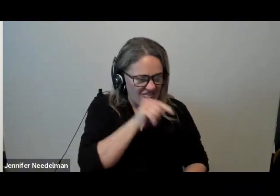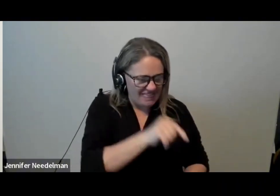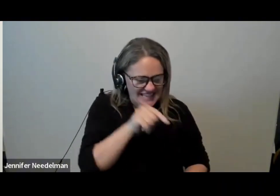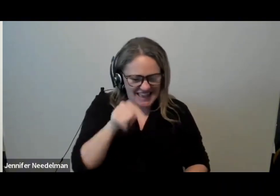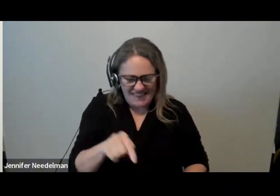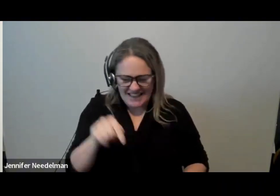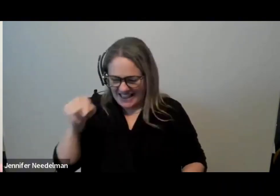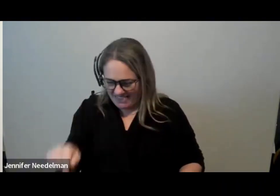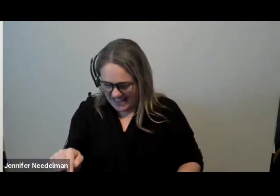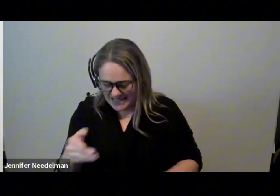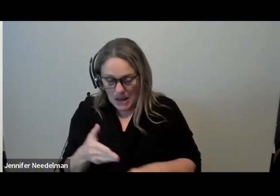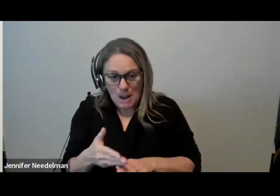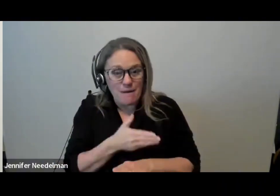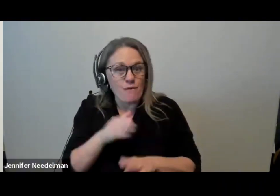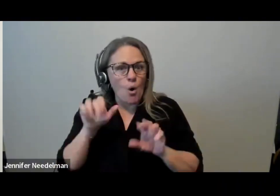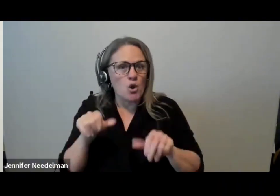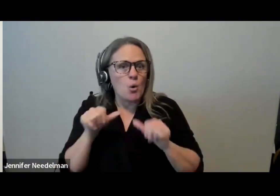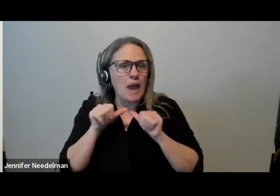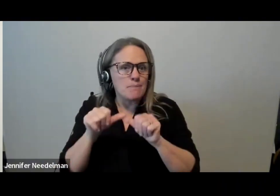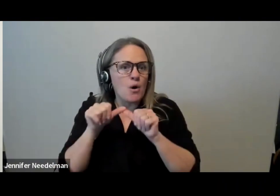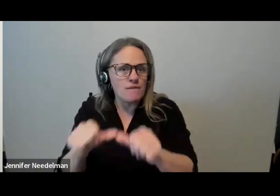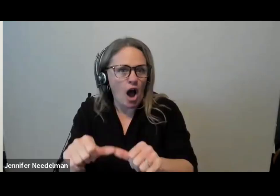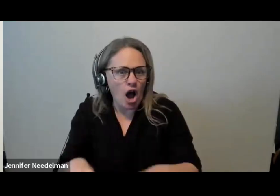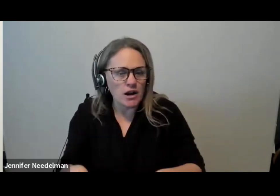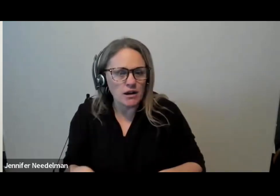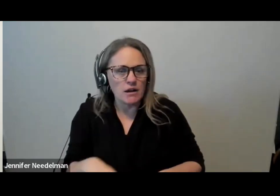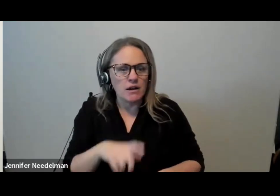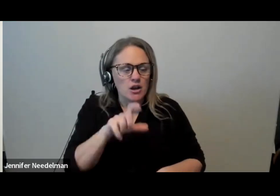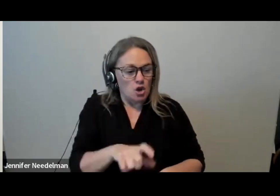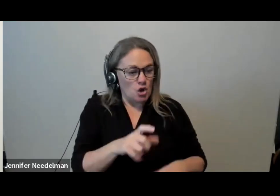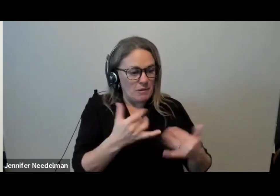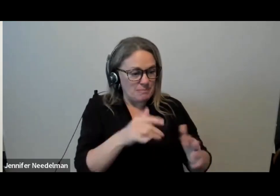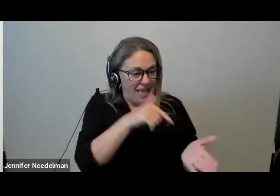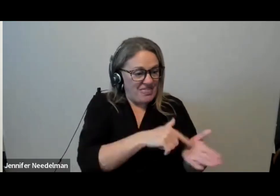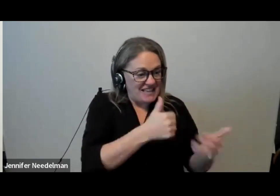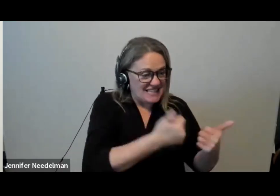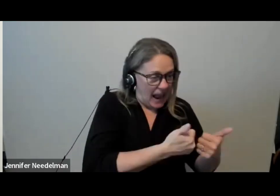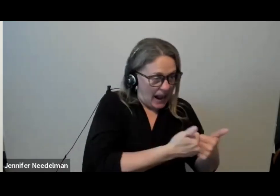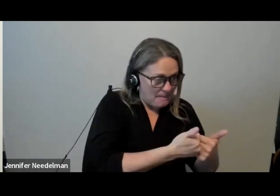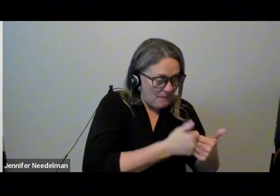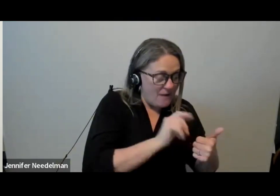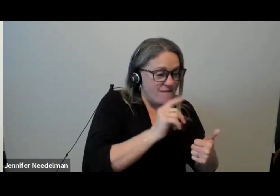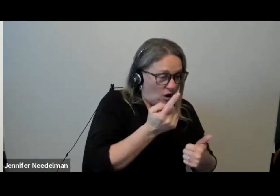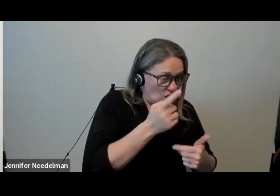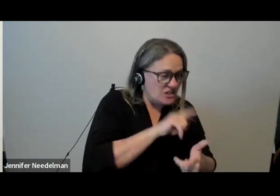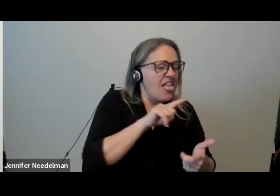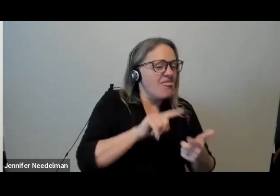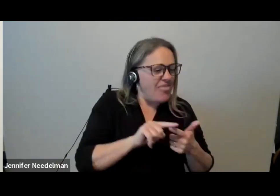first. You have to play then this game to understand how like a flow of this game is going to mirror and then getting into another game.